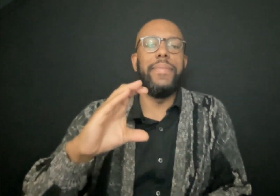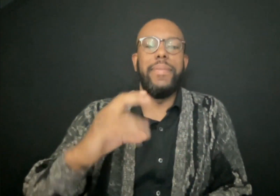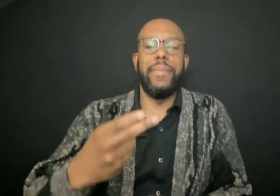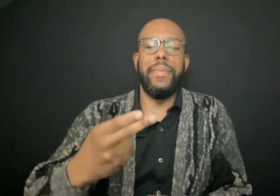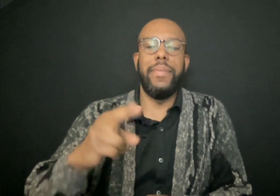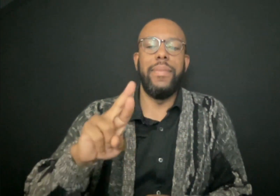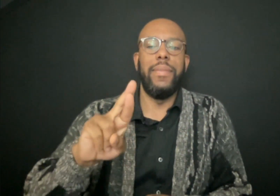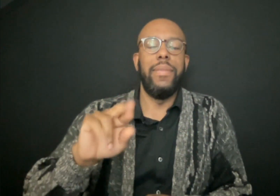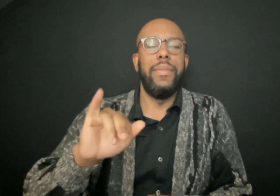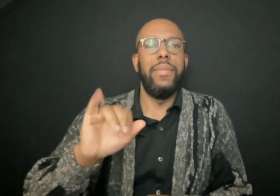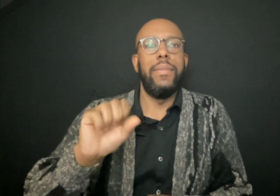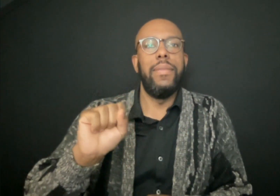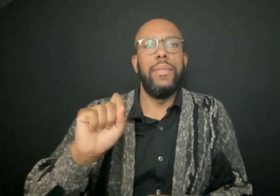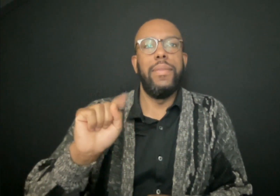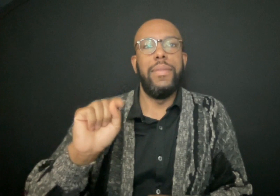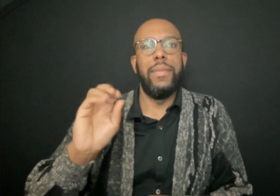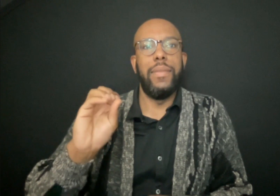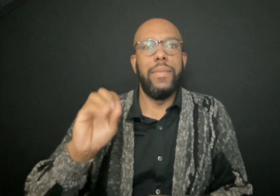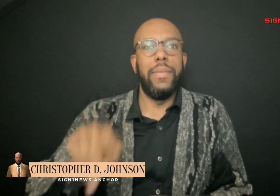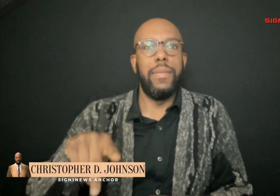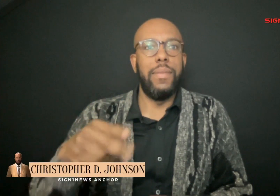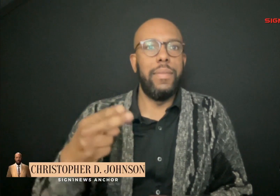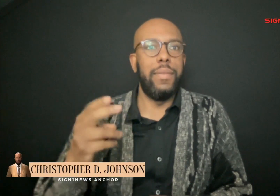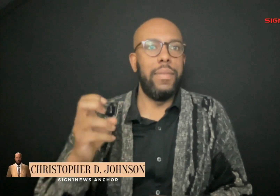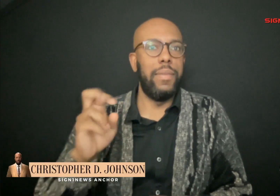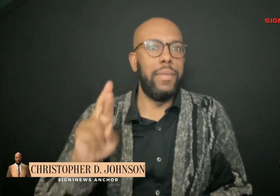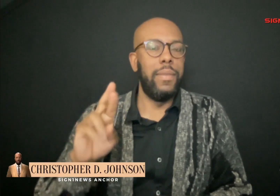I'm sign one News Anchor Christopher D. Johnson.